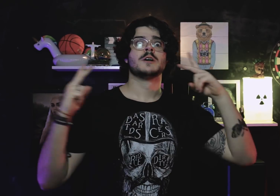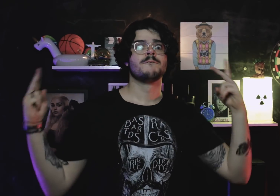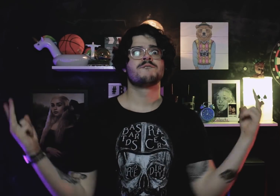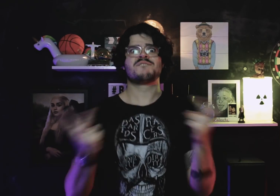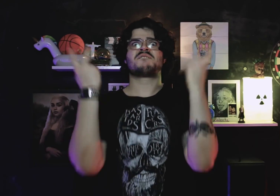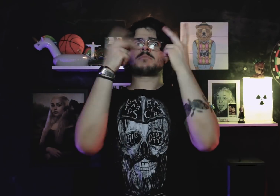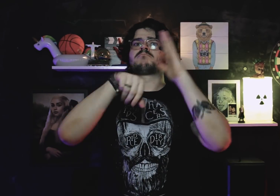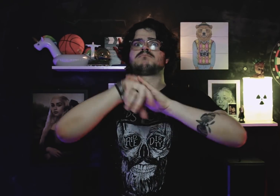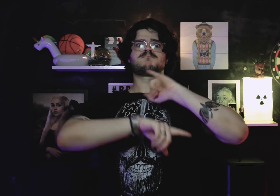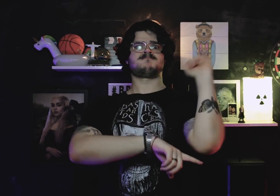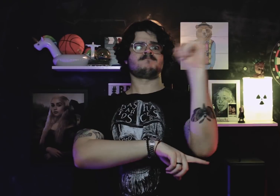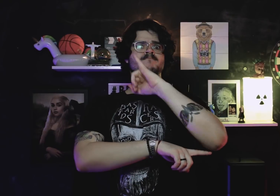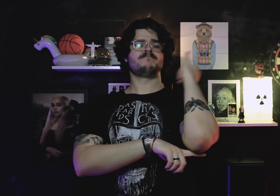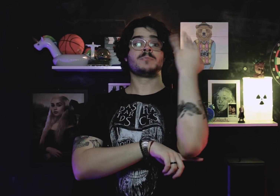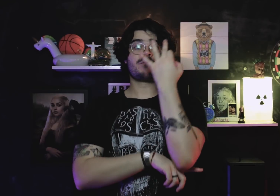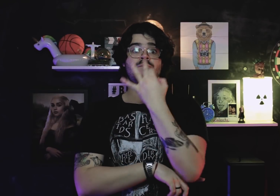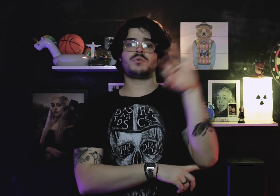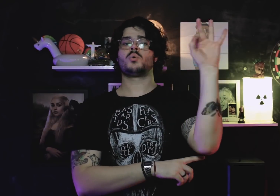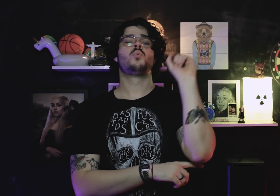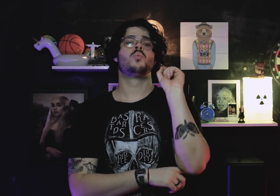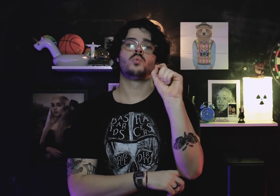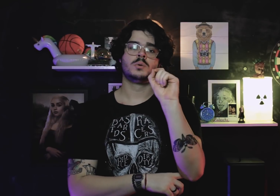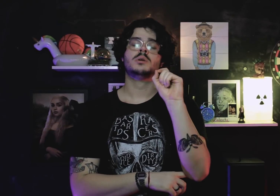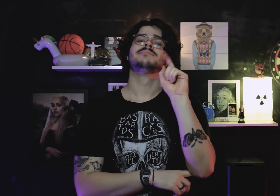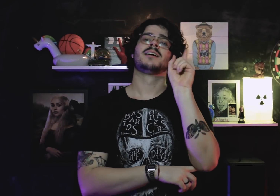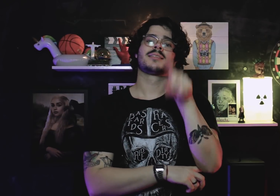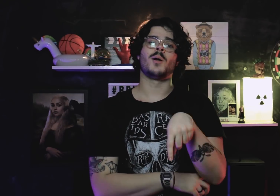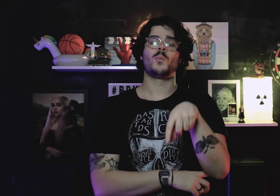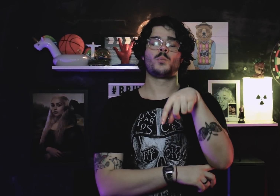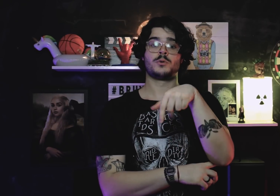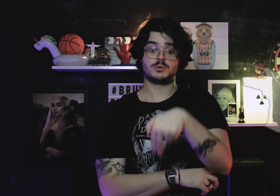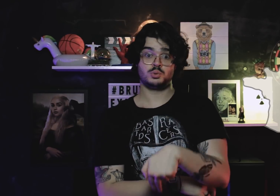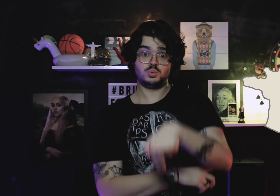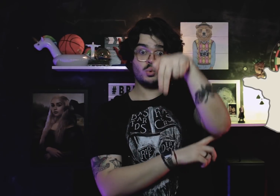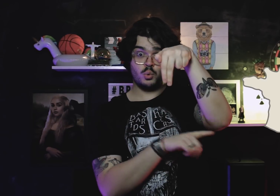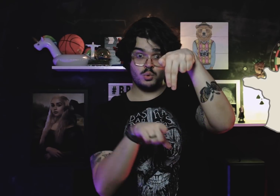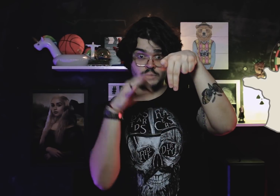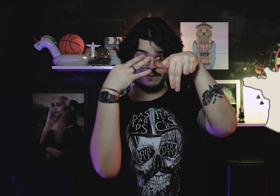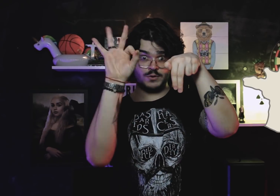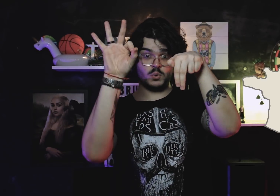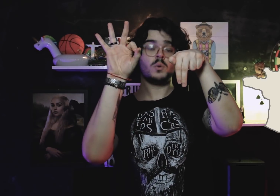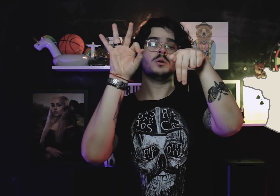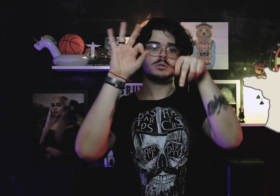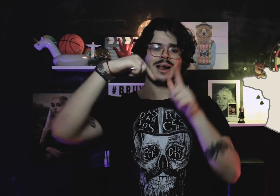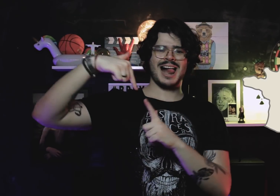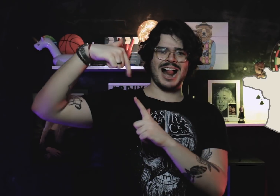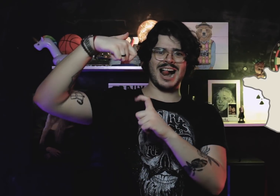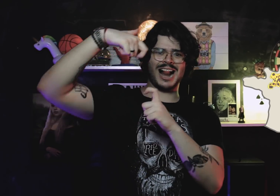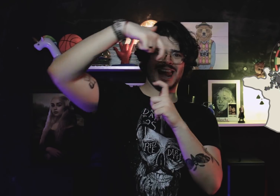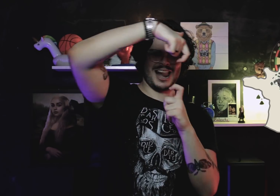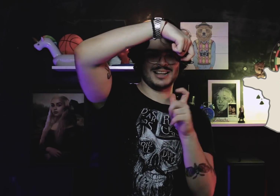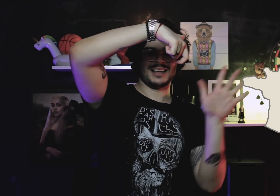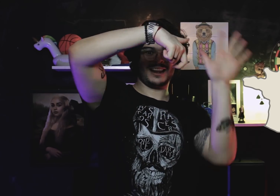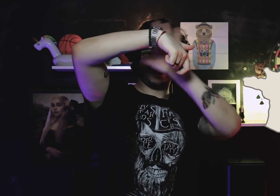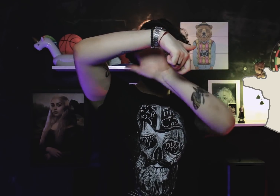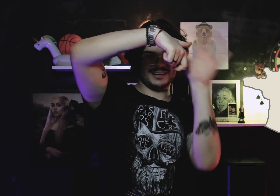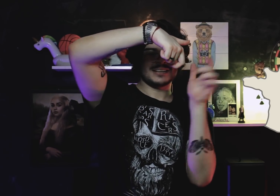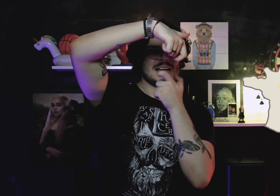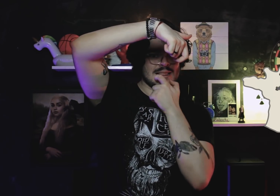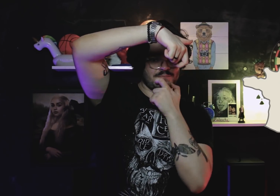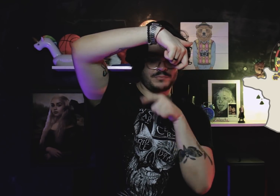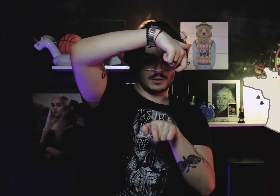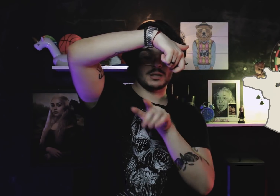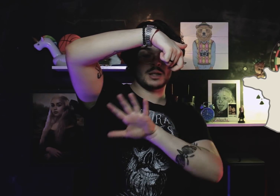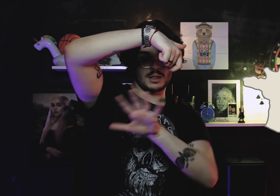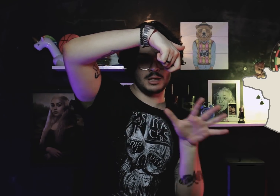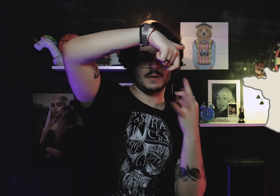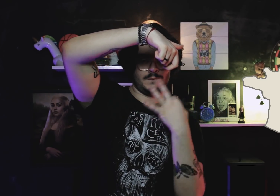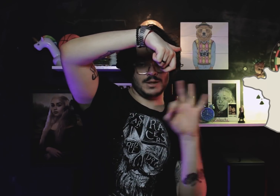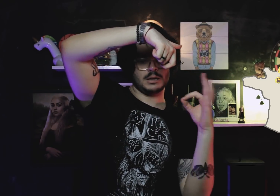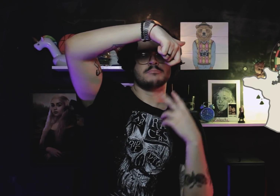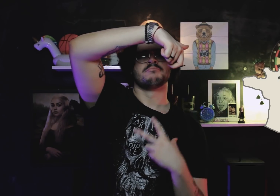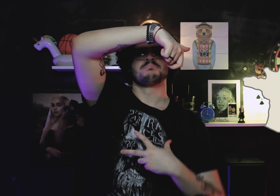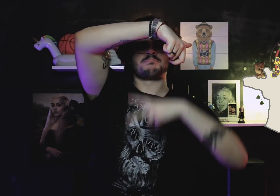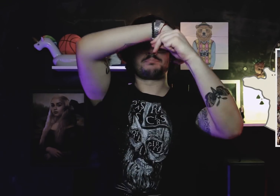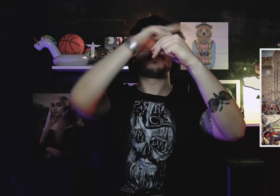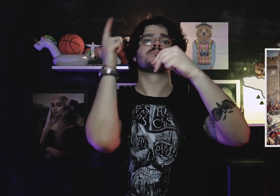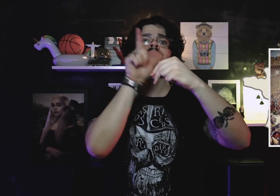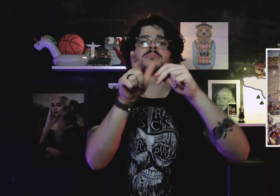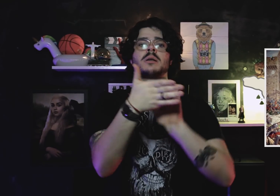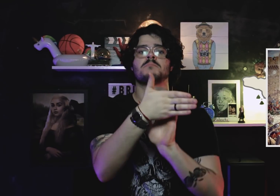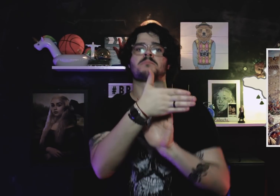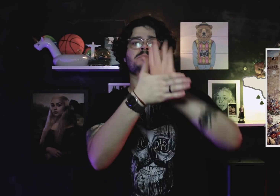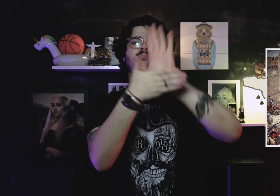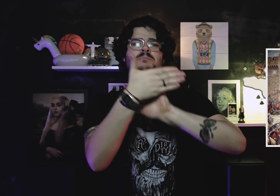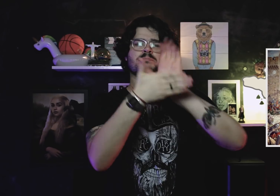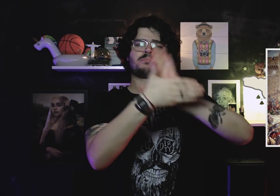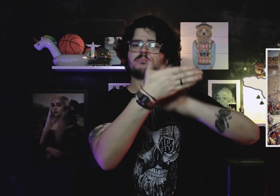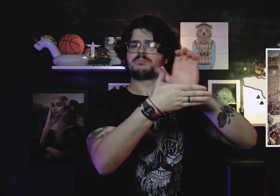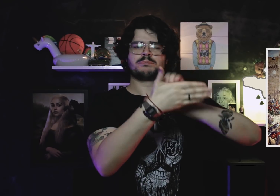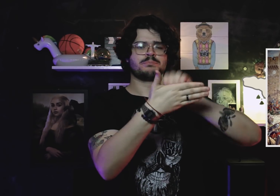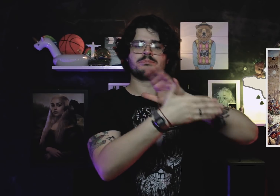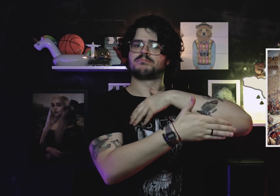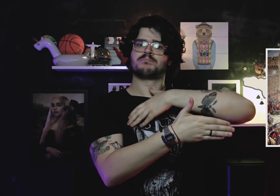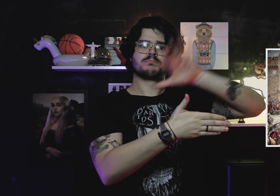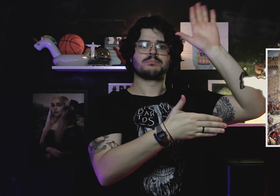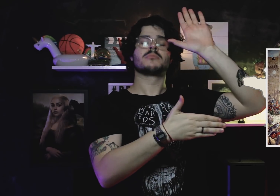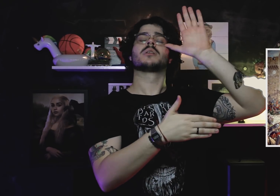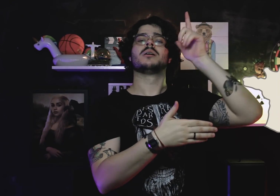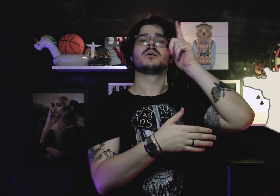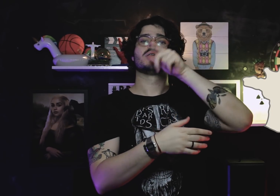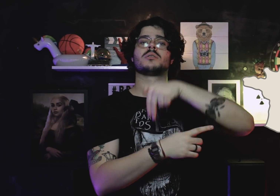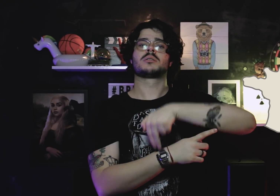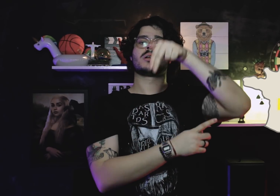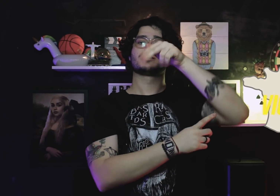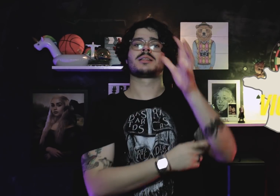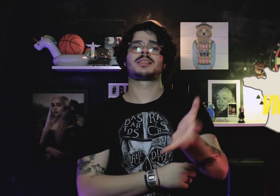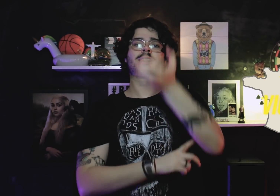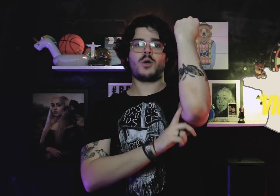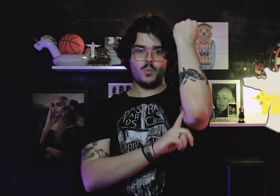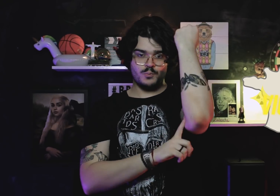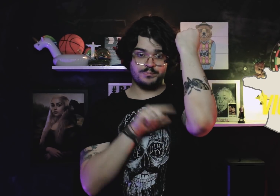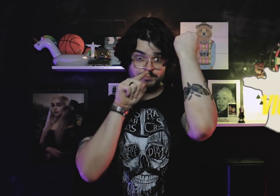One of the great victories in the battle was to expel the English from the north of France,